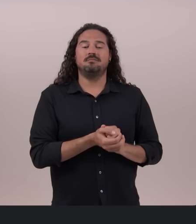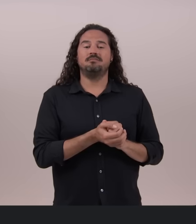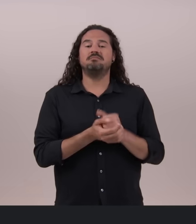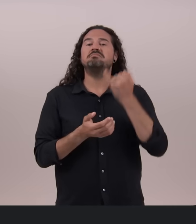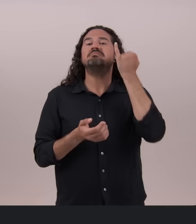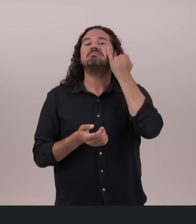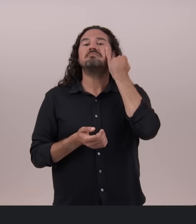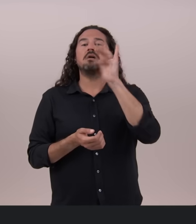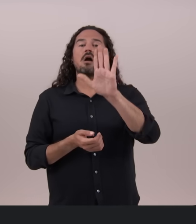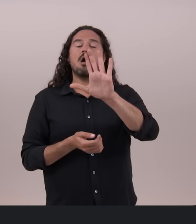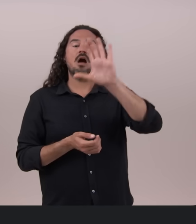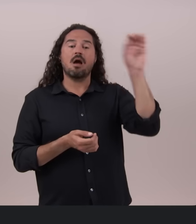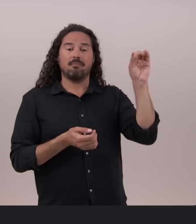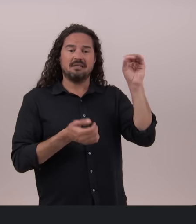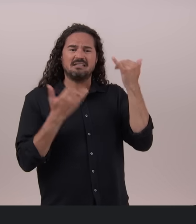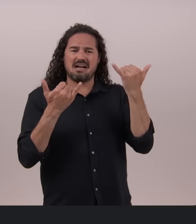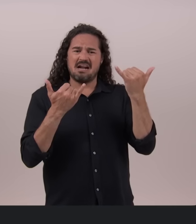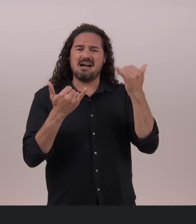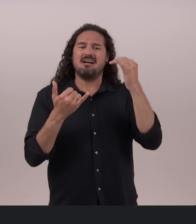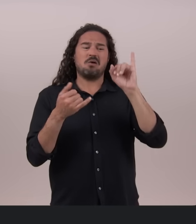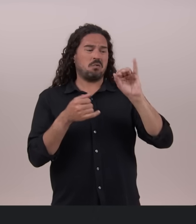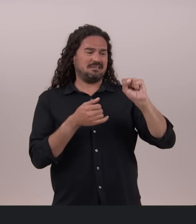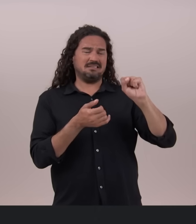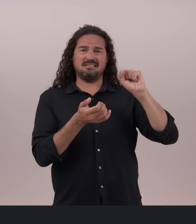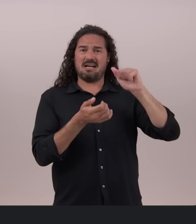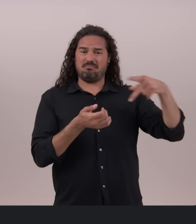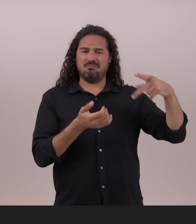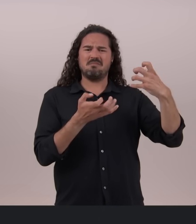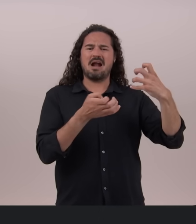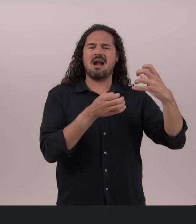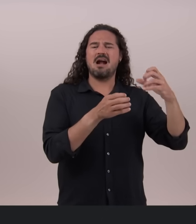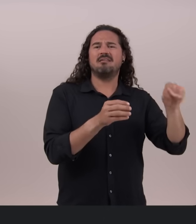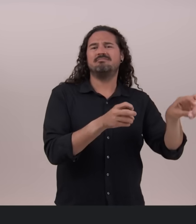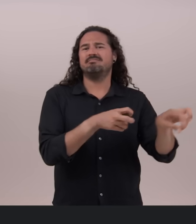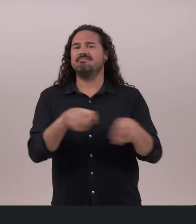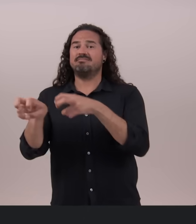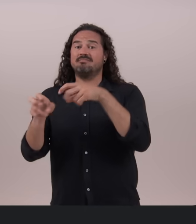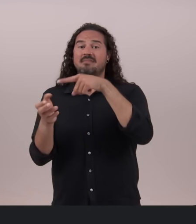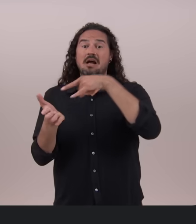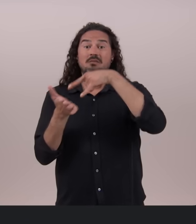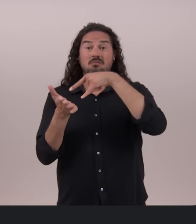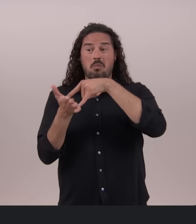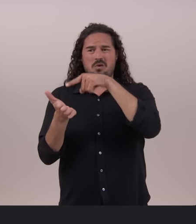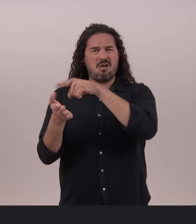to expand an existing iOS app to Android's over 3 billion users.